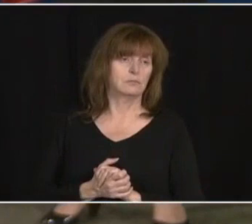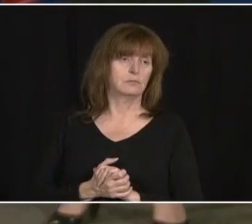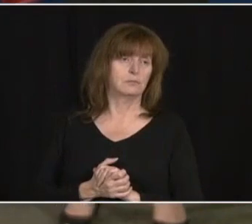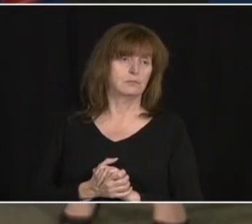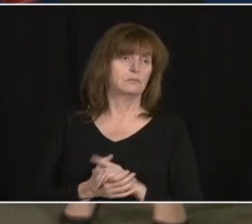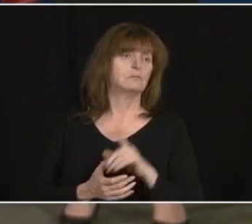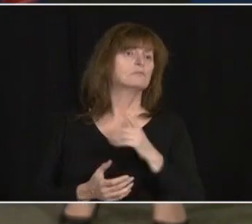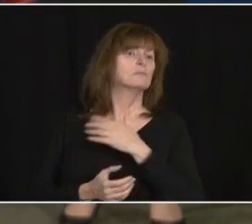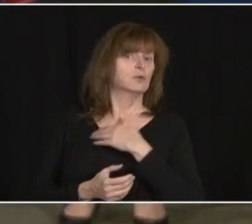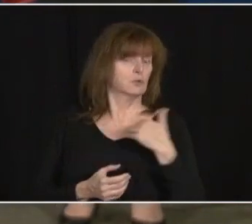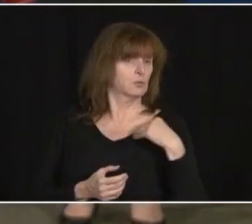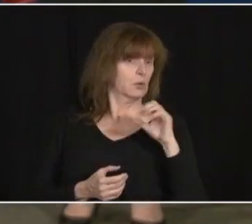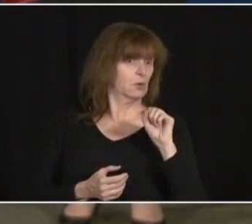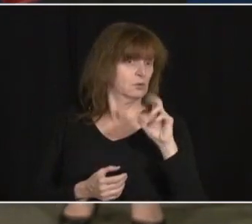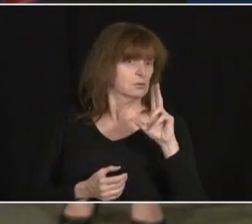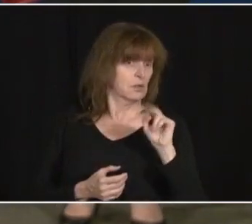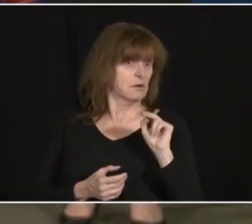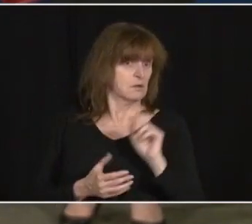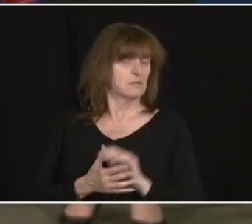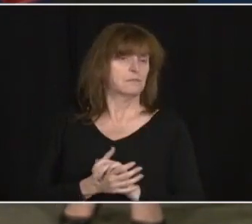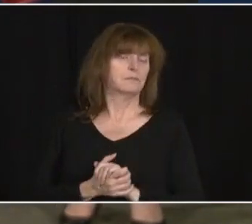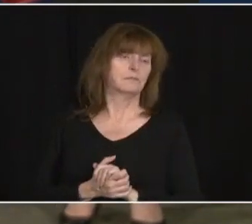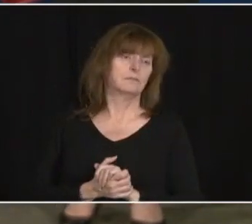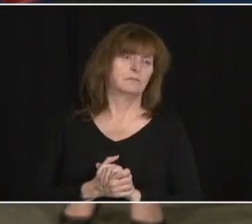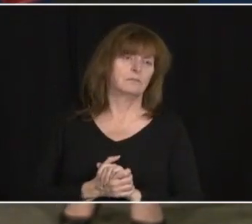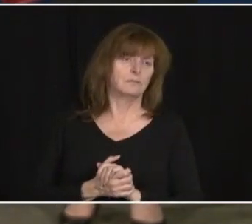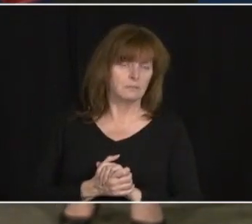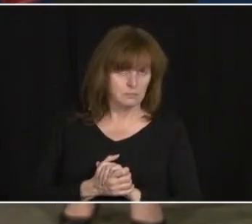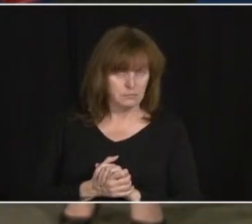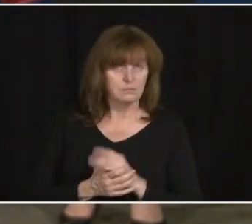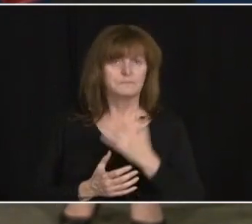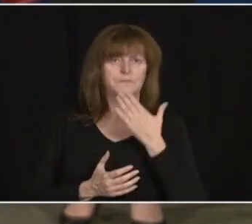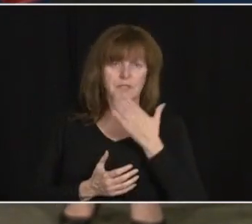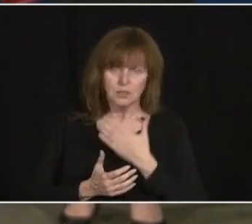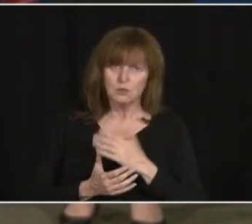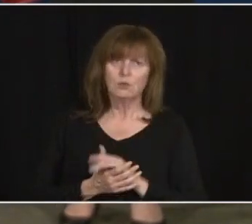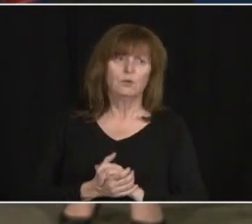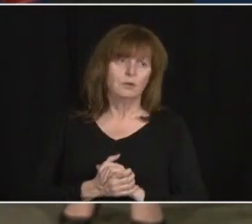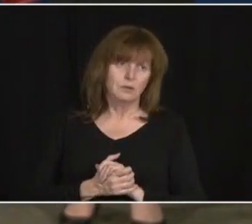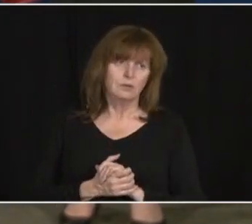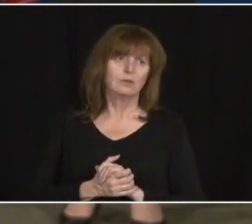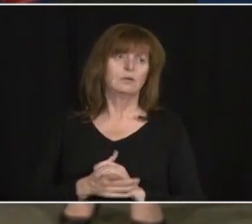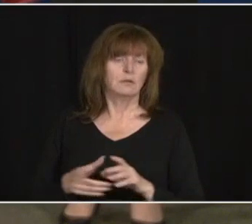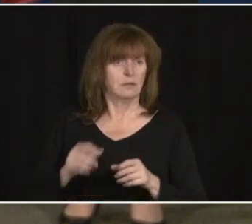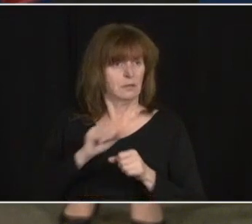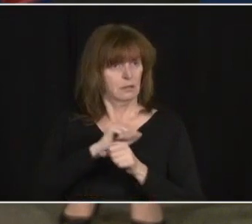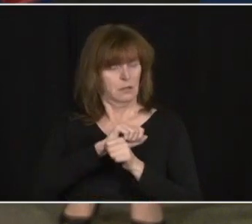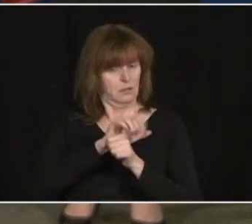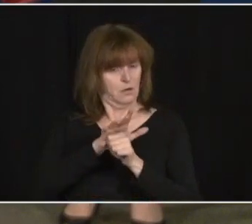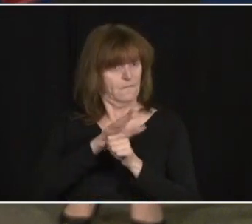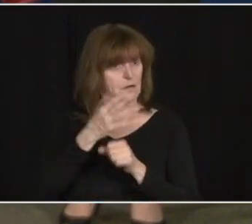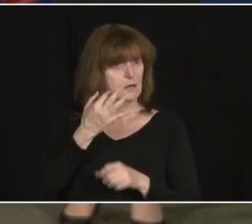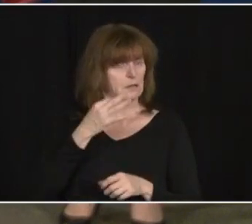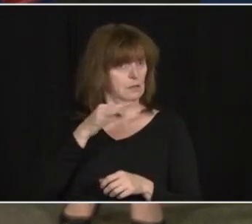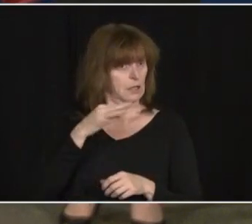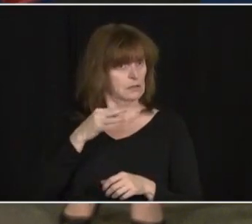Question: The Toronto Sun. Please go ahead. Thank you. Hello, everyone. COVID-19 seeps to be taking two paths